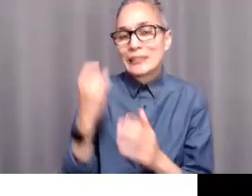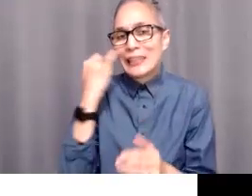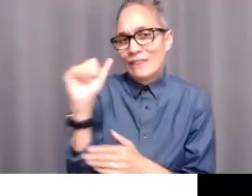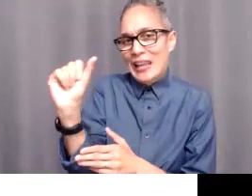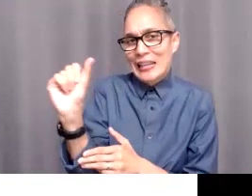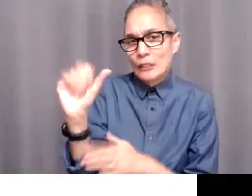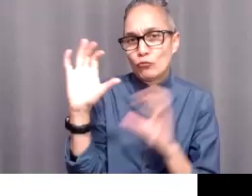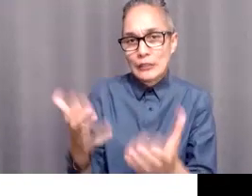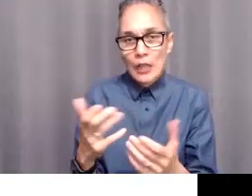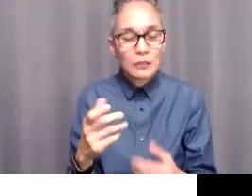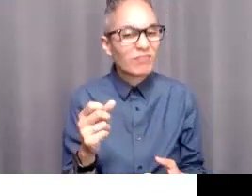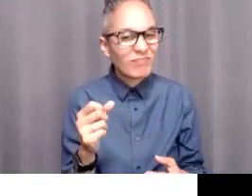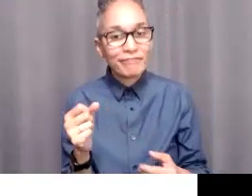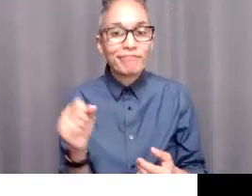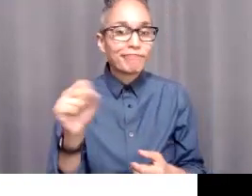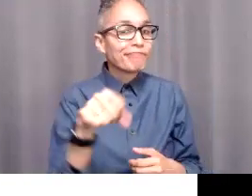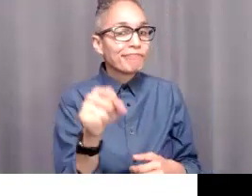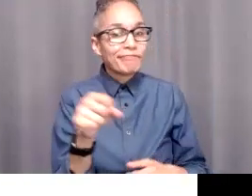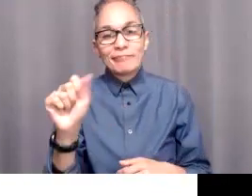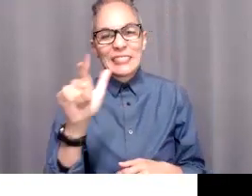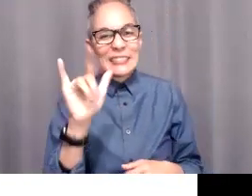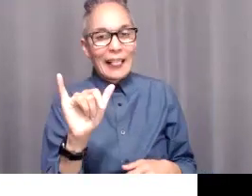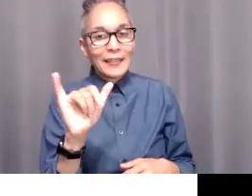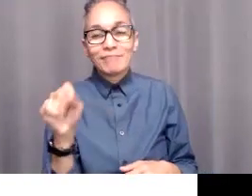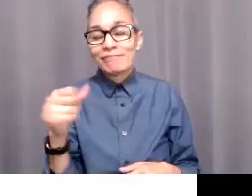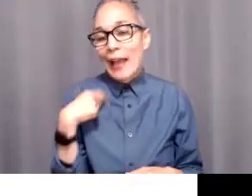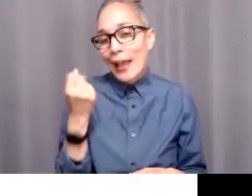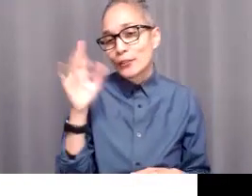This is also so I think I understand, you know,